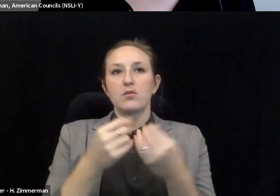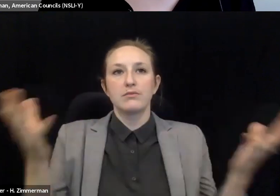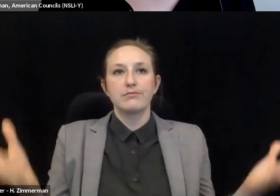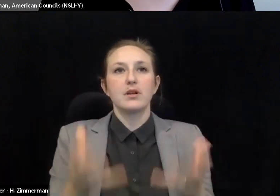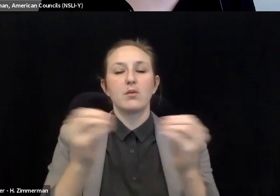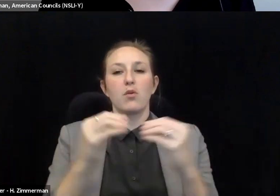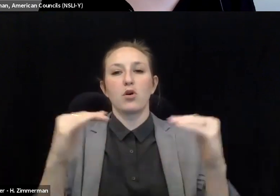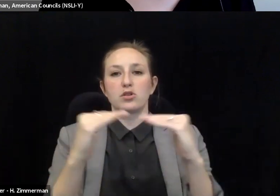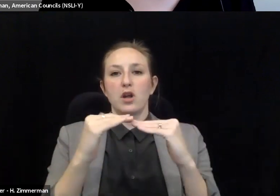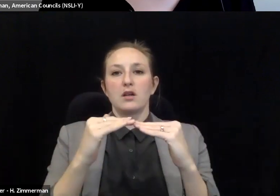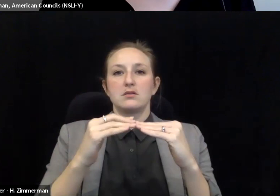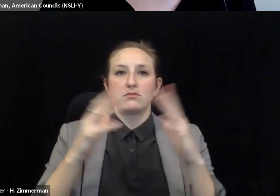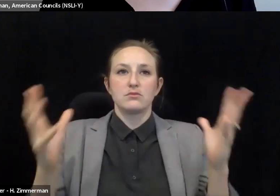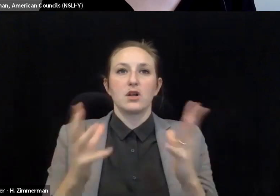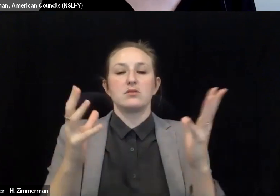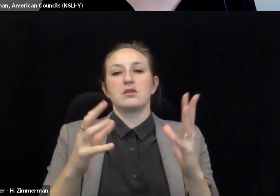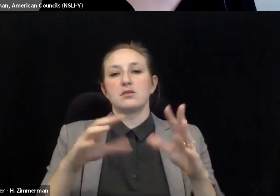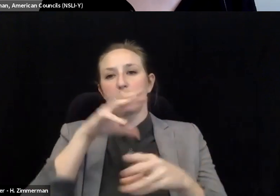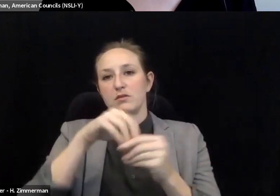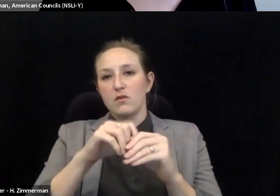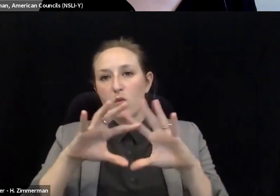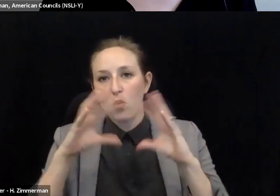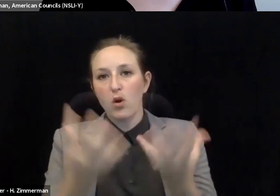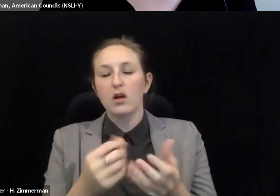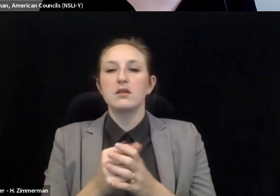by empowering youth cultivating leaders strengthening institutions